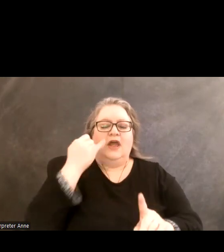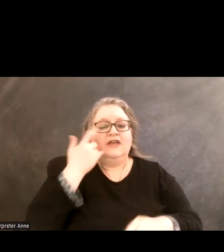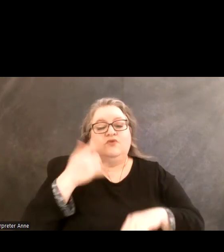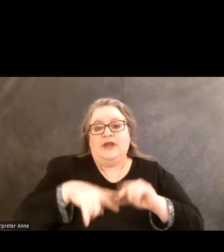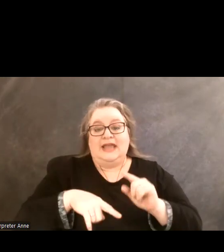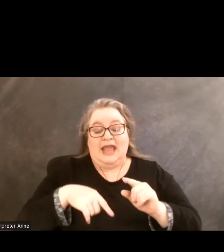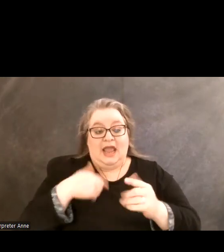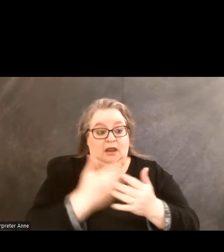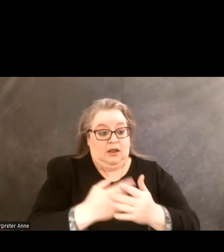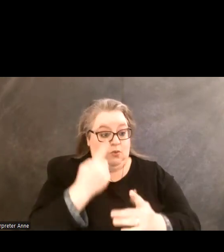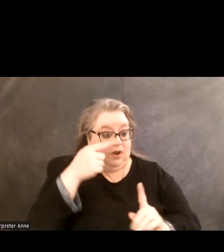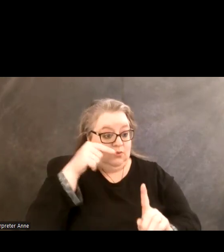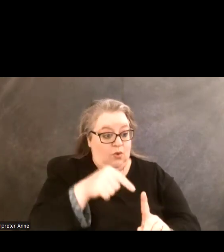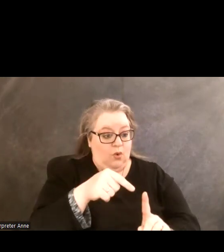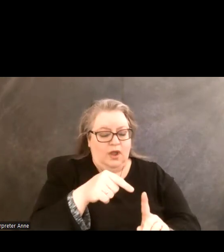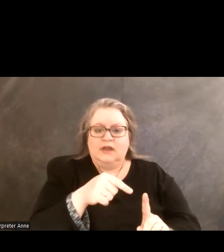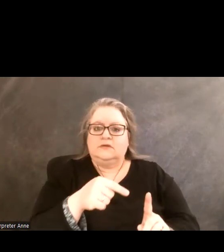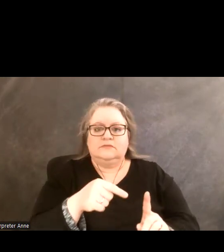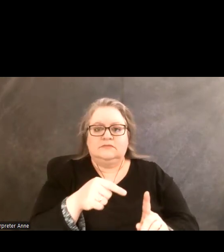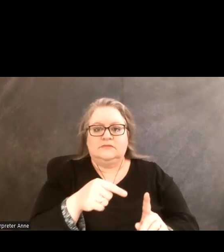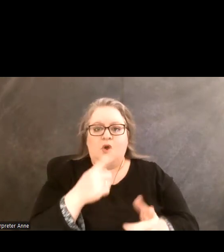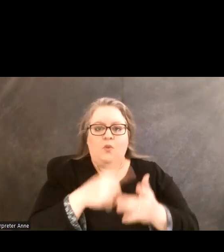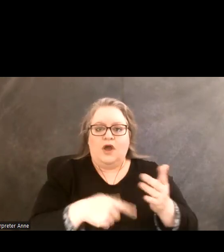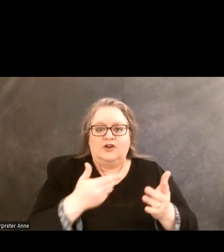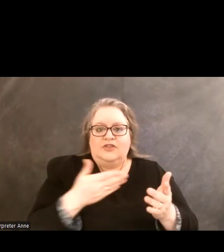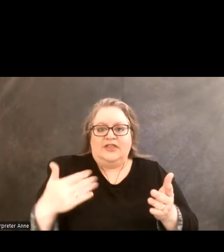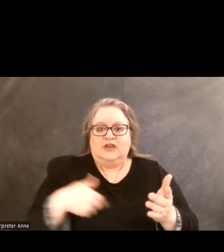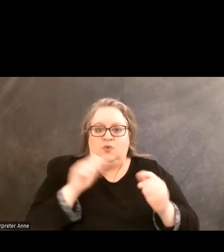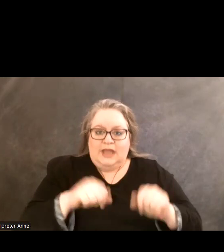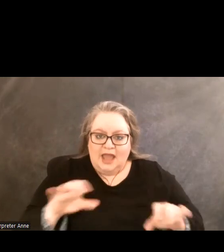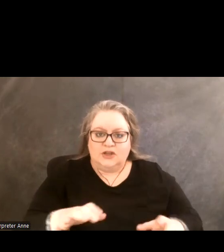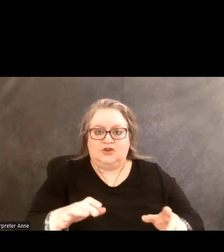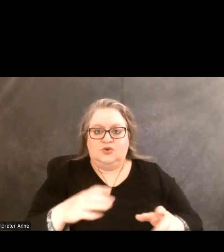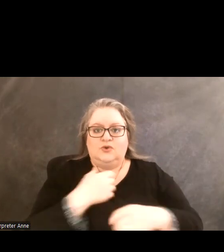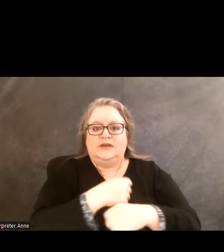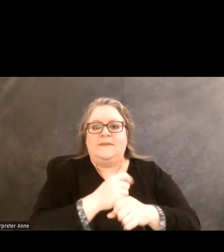one point, what are the things that we can do to make a bridge?